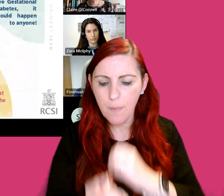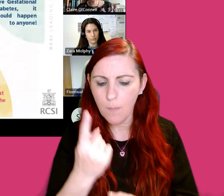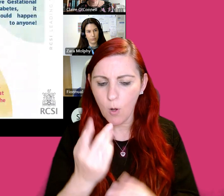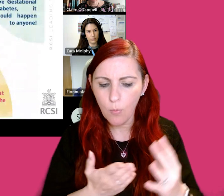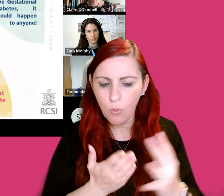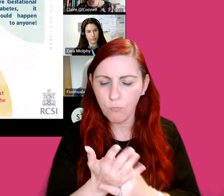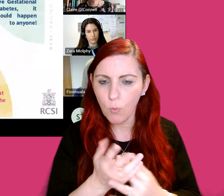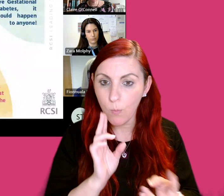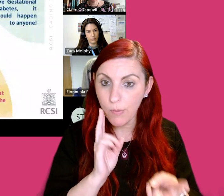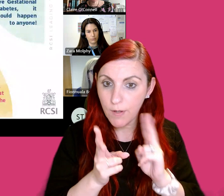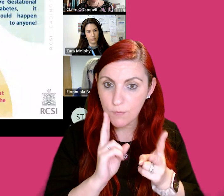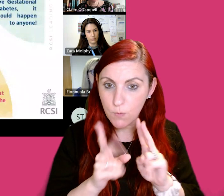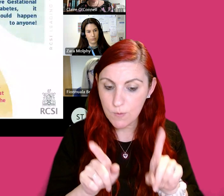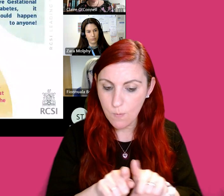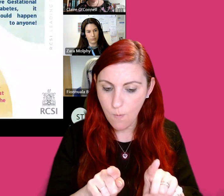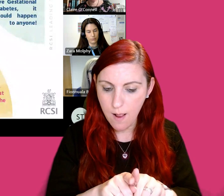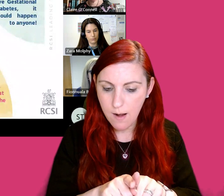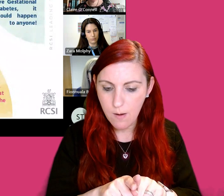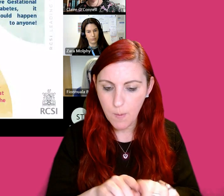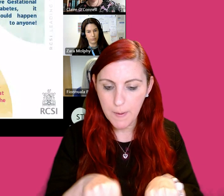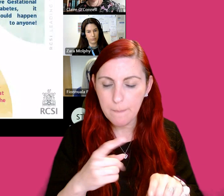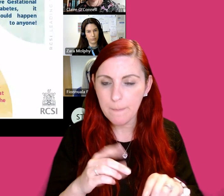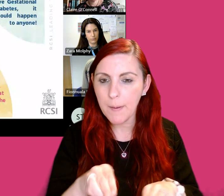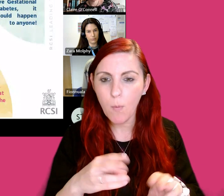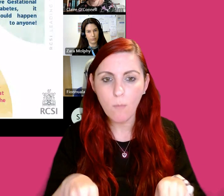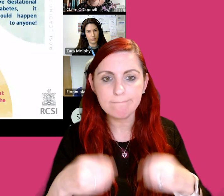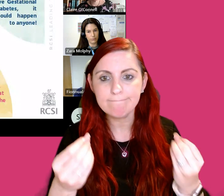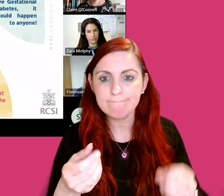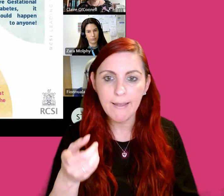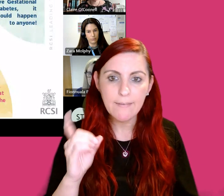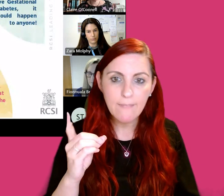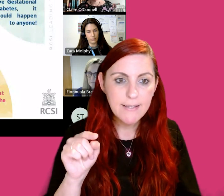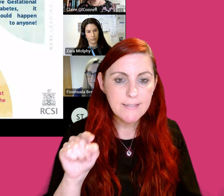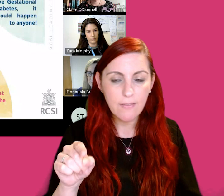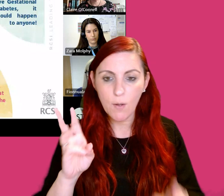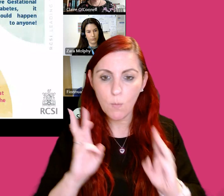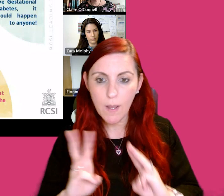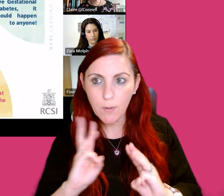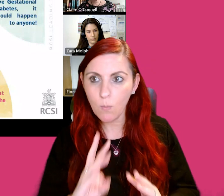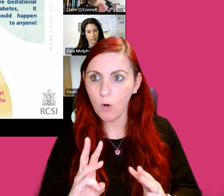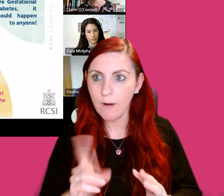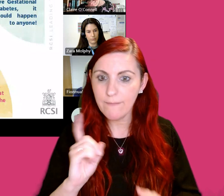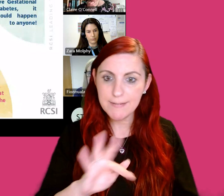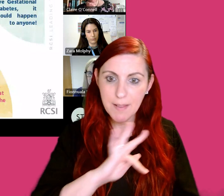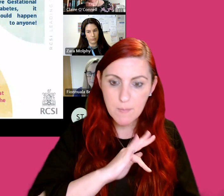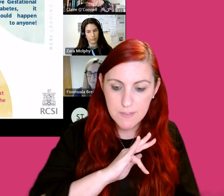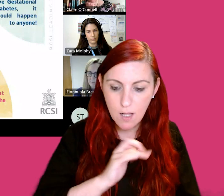were uh advice pieces of advice that women were giving to themselves but also to other women who